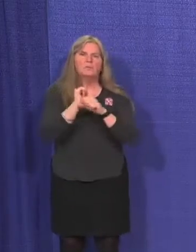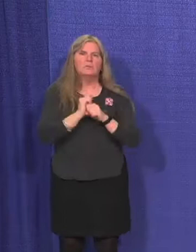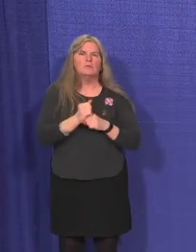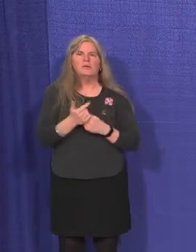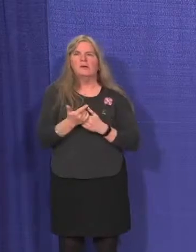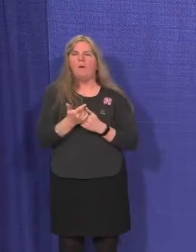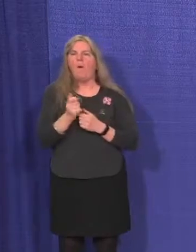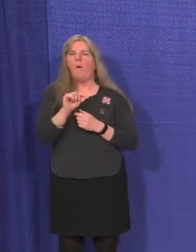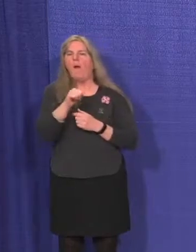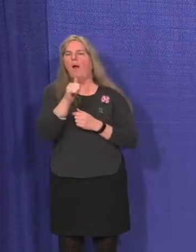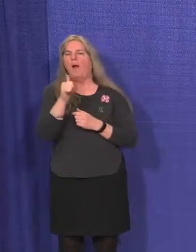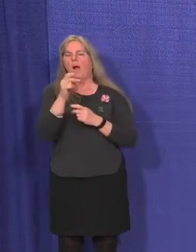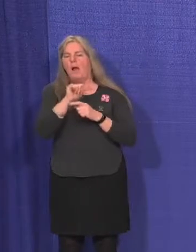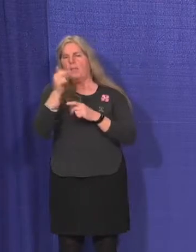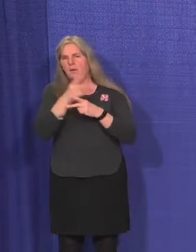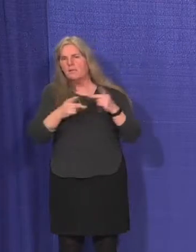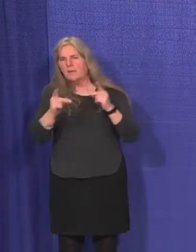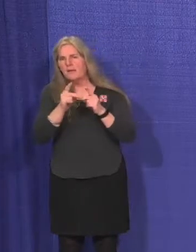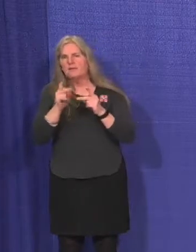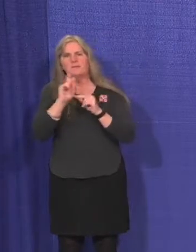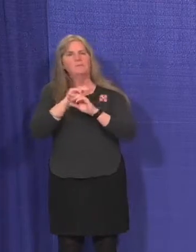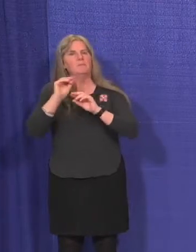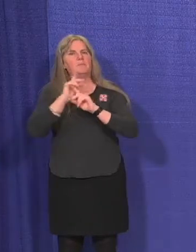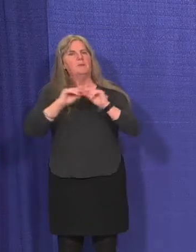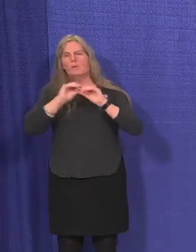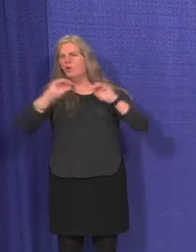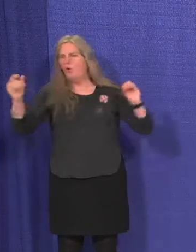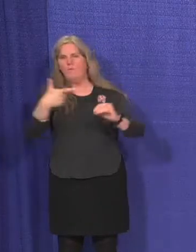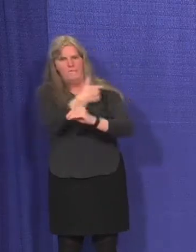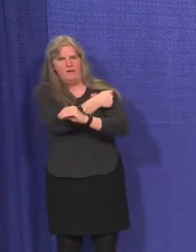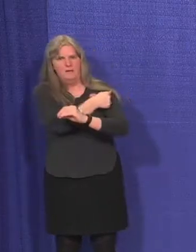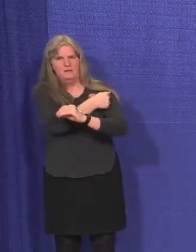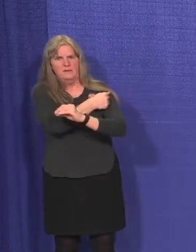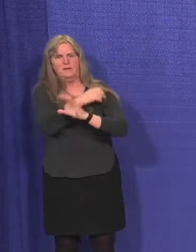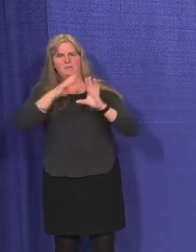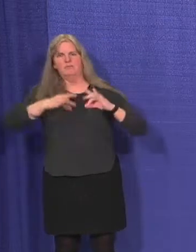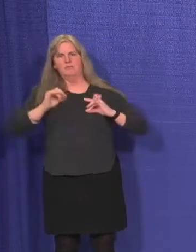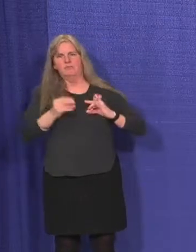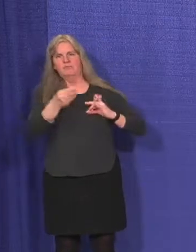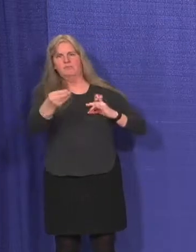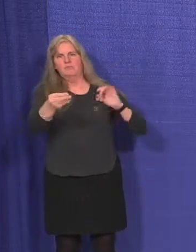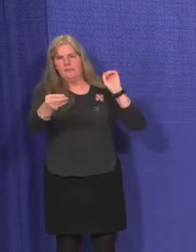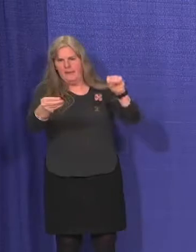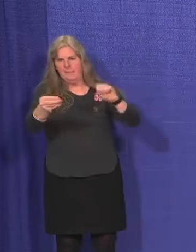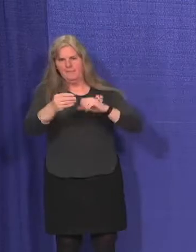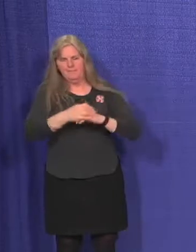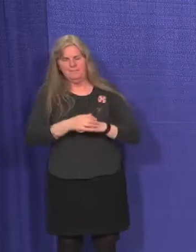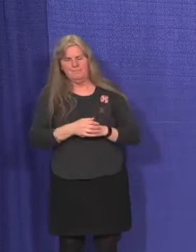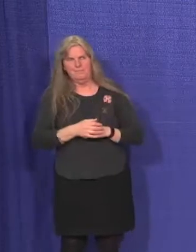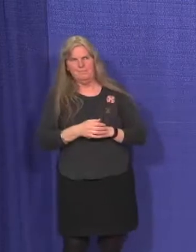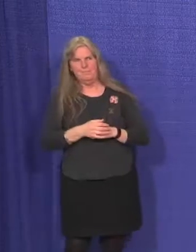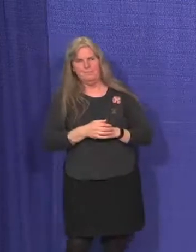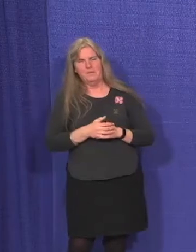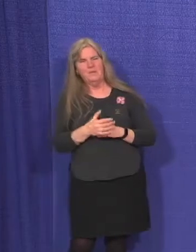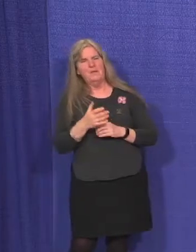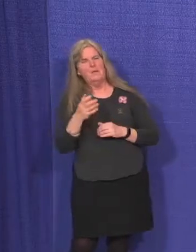aware of vulnerability Romanians and this virus will look for openings to infect and spread